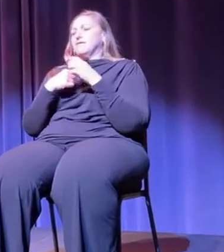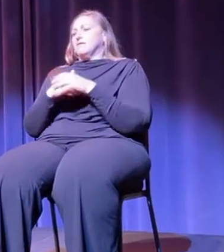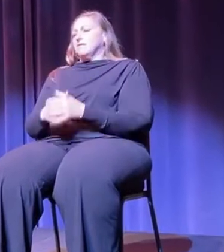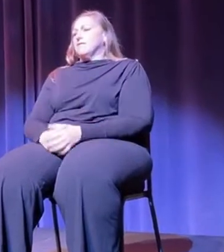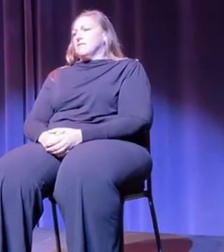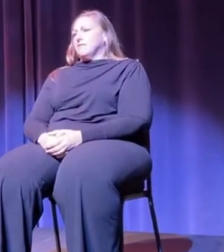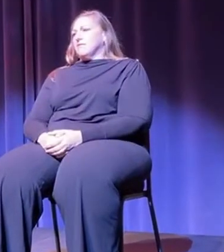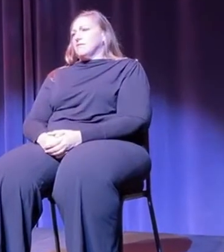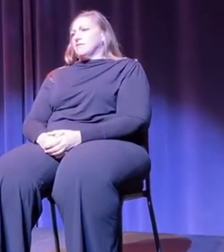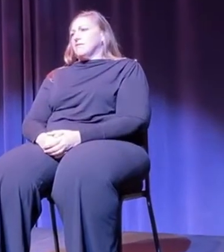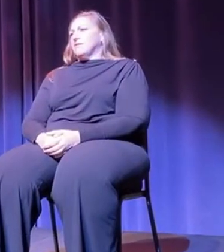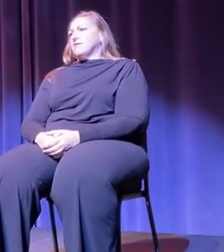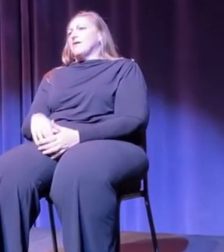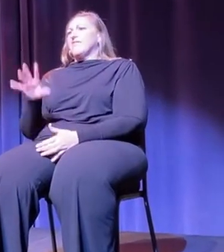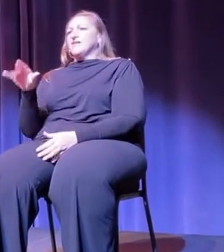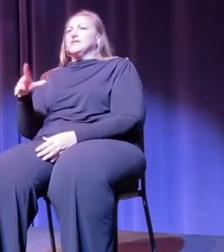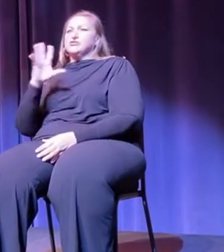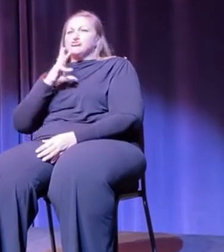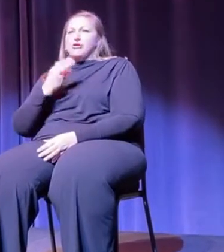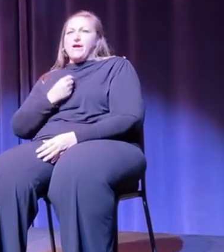This young trans kid who's like sitting,